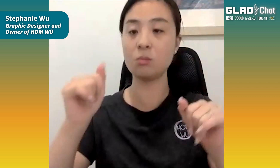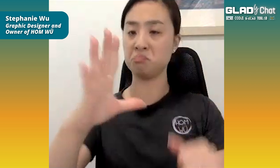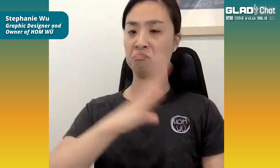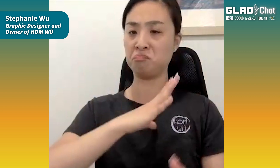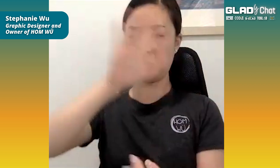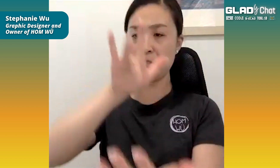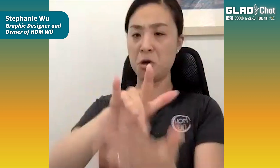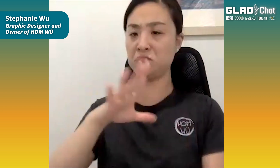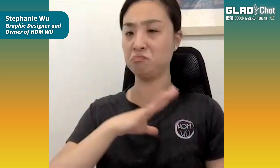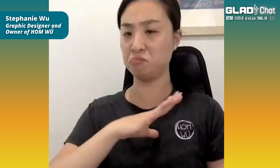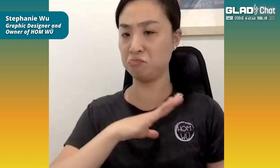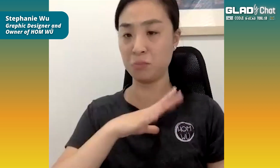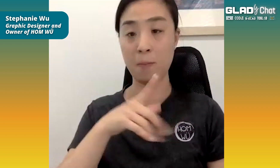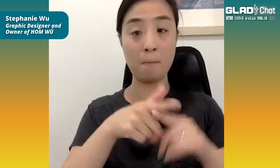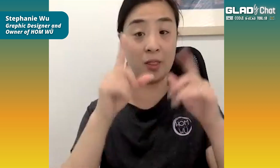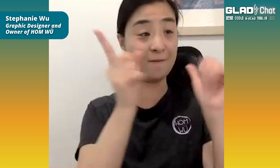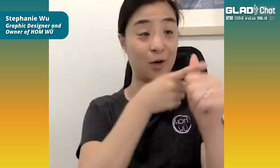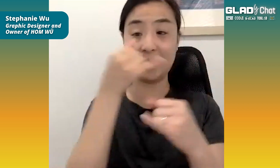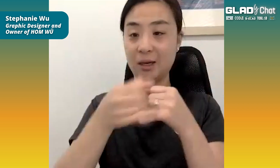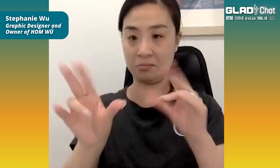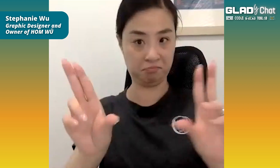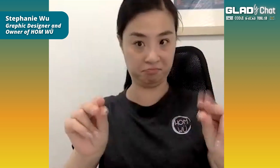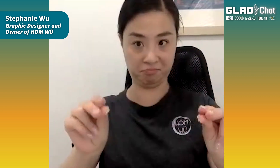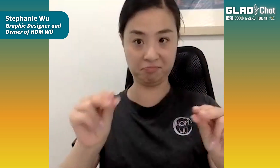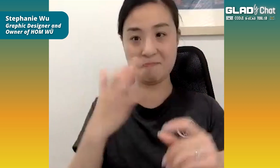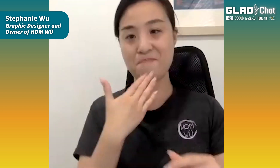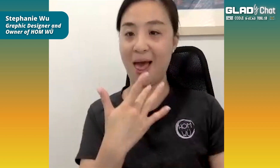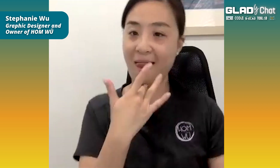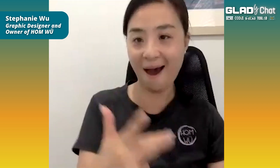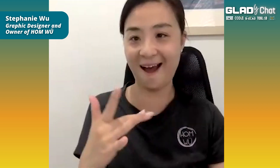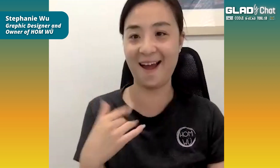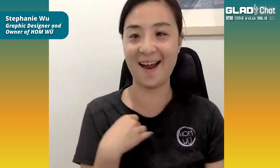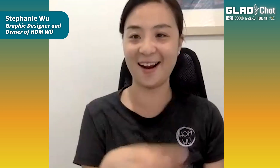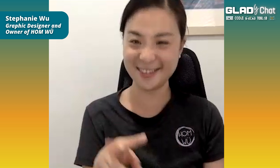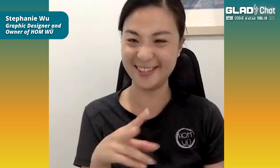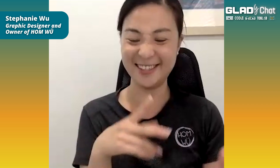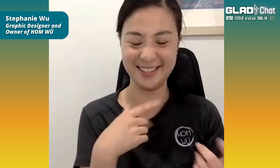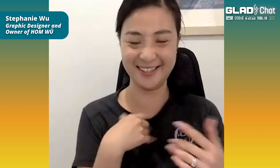Four can be in the middle numbers, but not the first or last for bad luck.